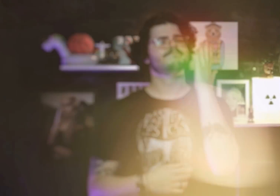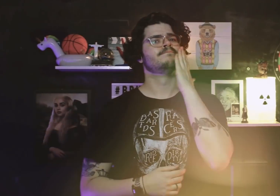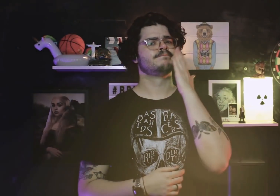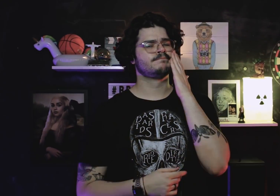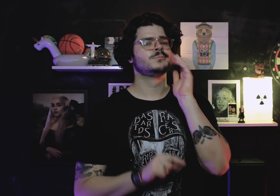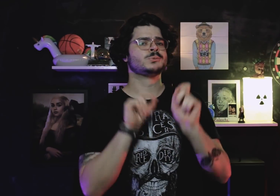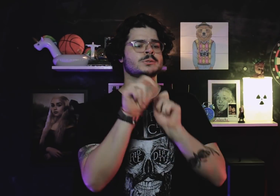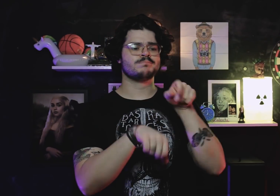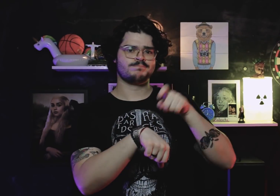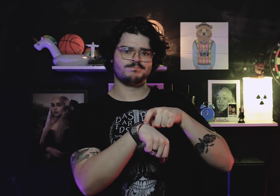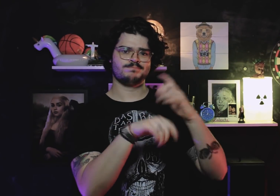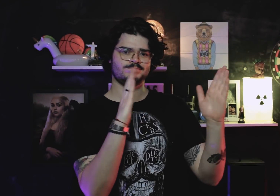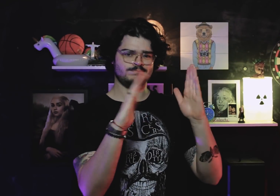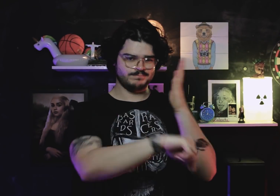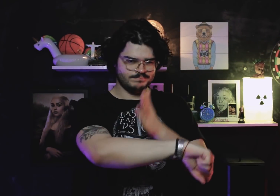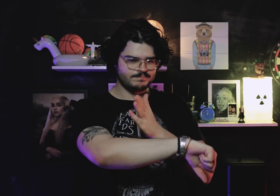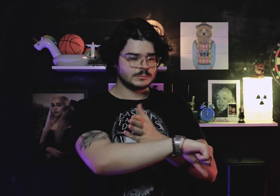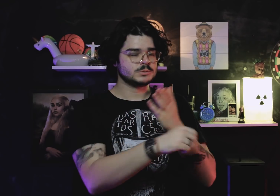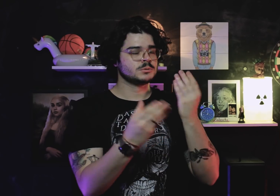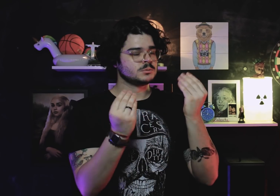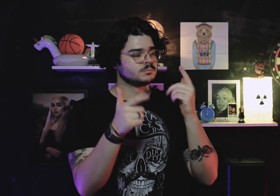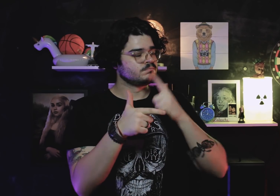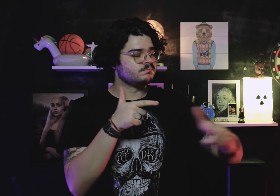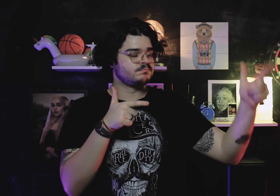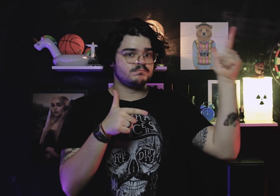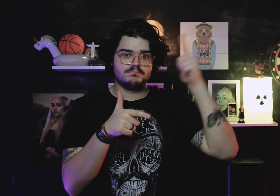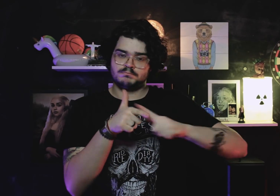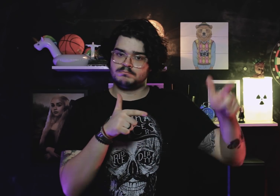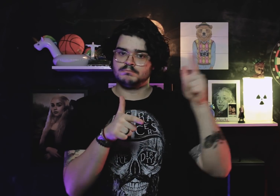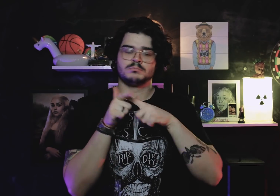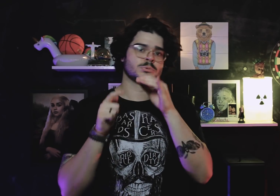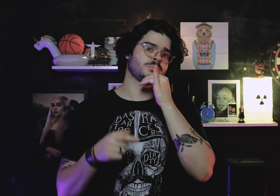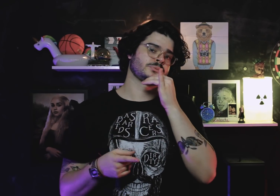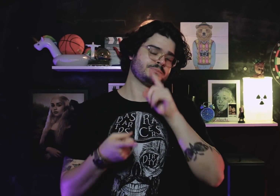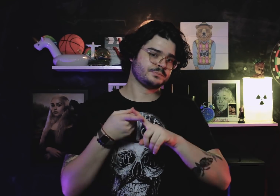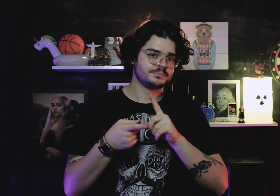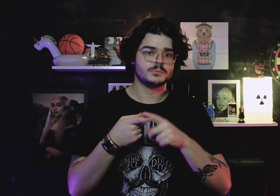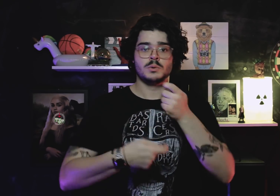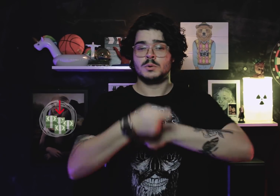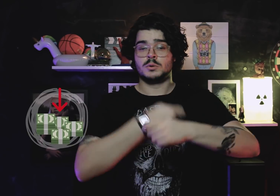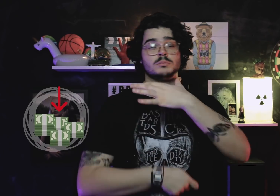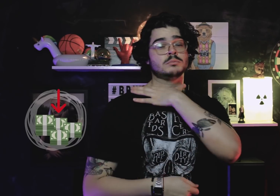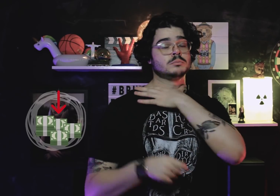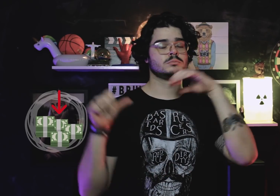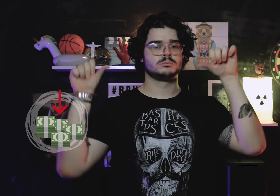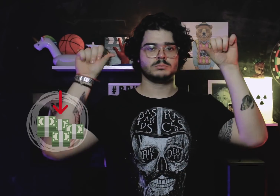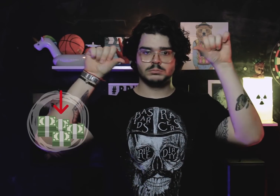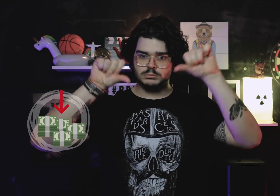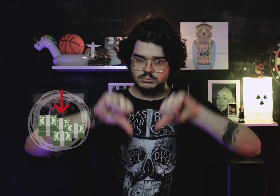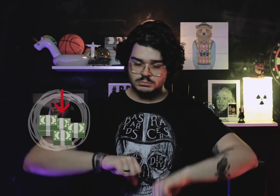As we already know, this period was very problematic, with economic crises,